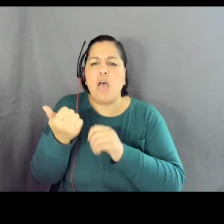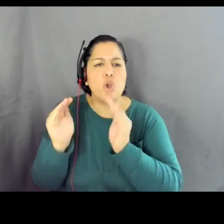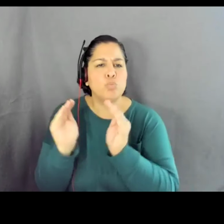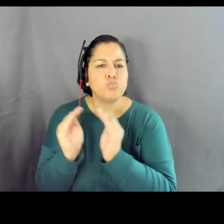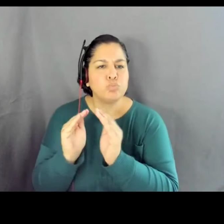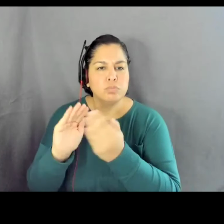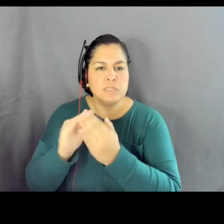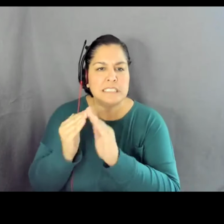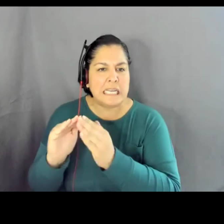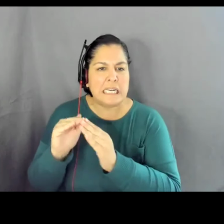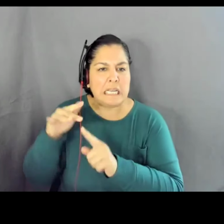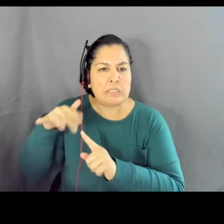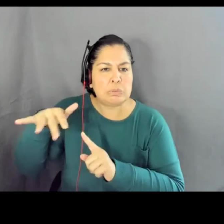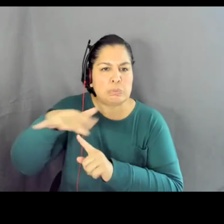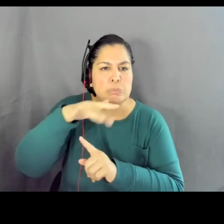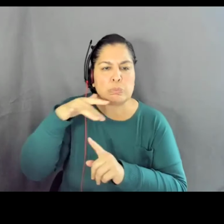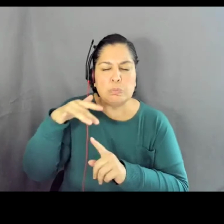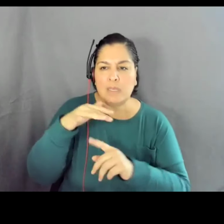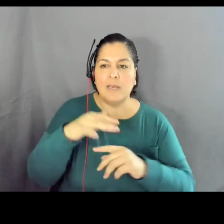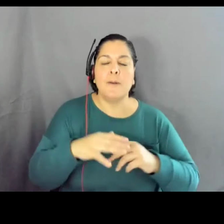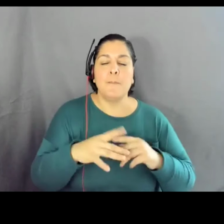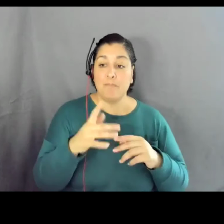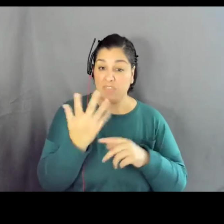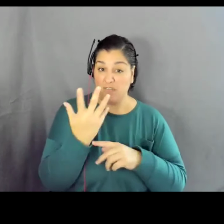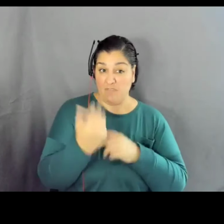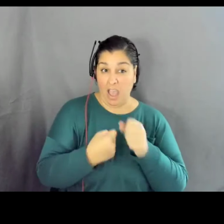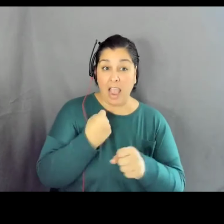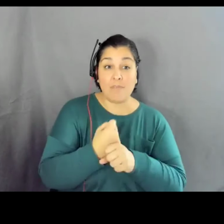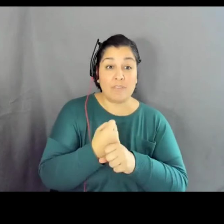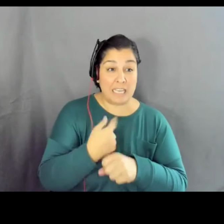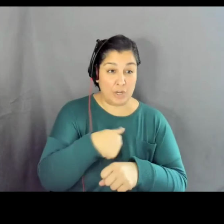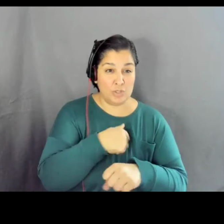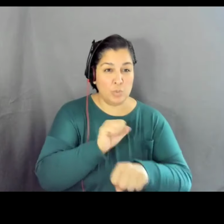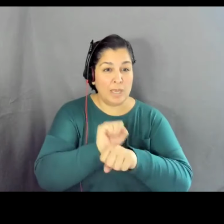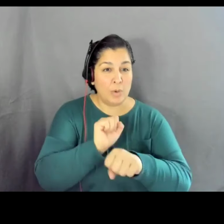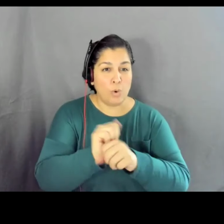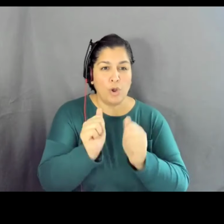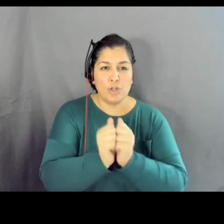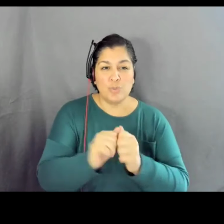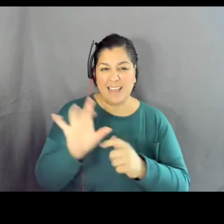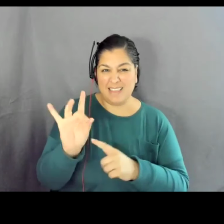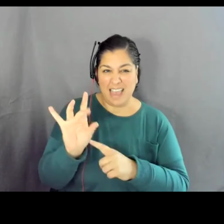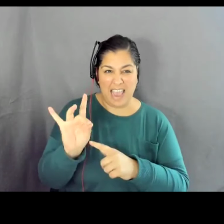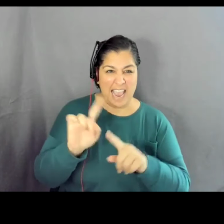for about five years, we were working with people in about eight different places around North America.